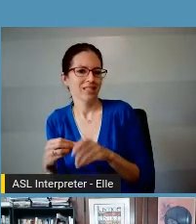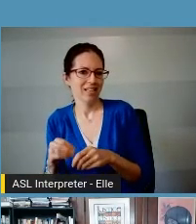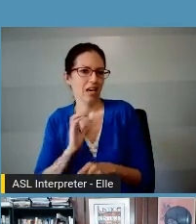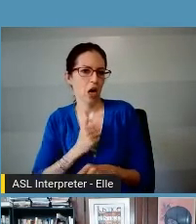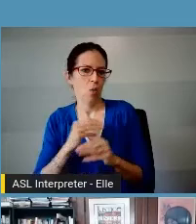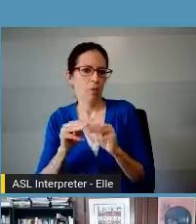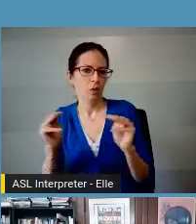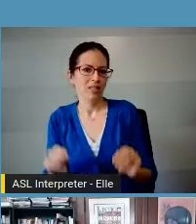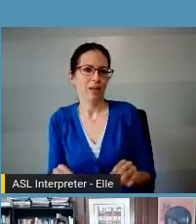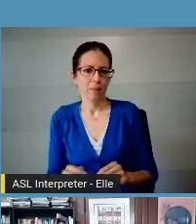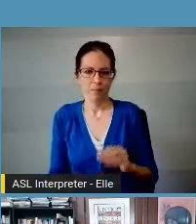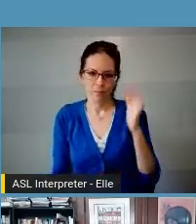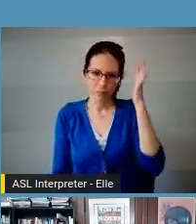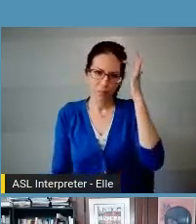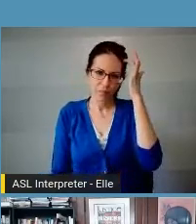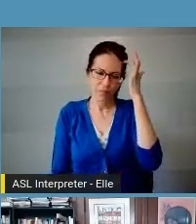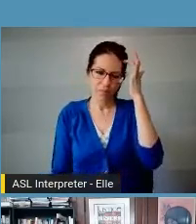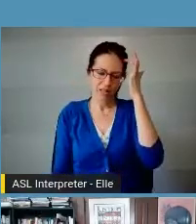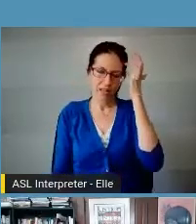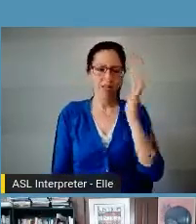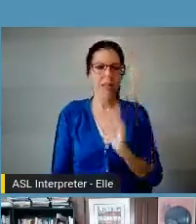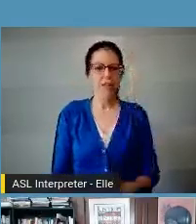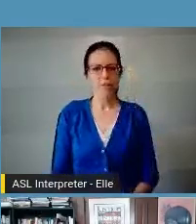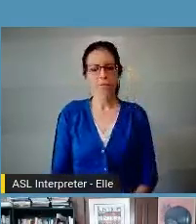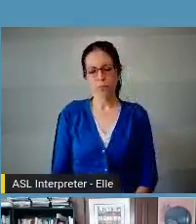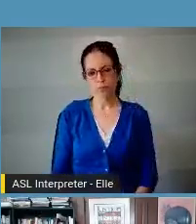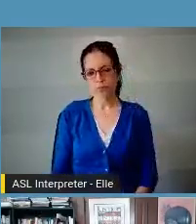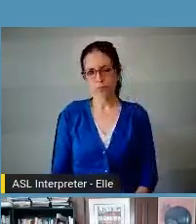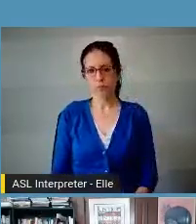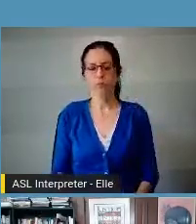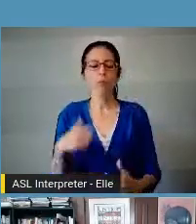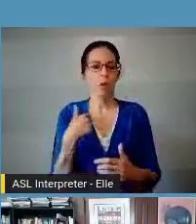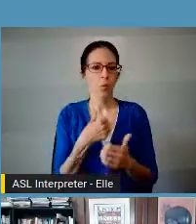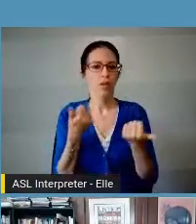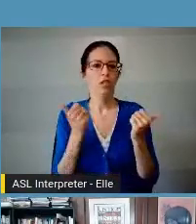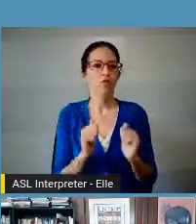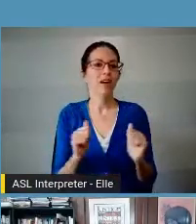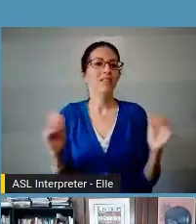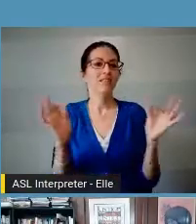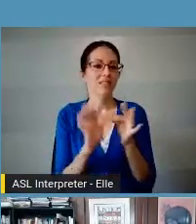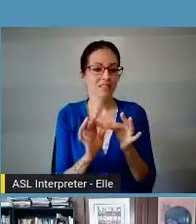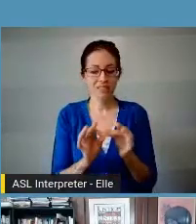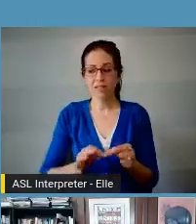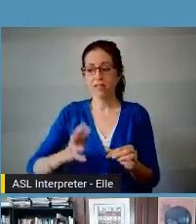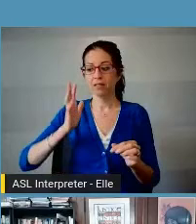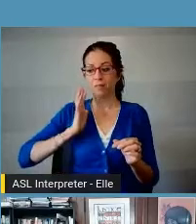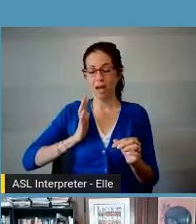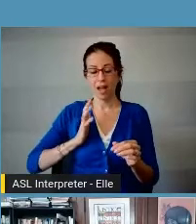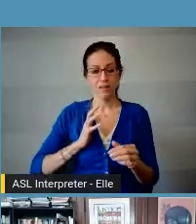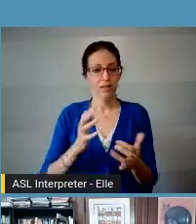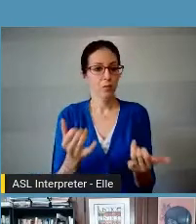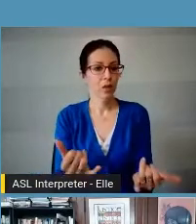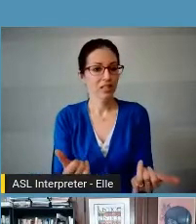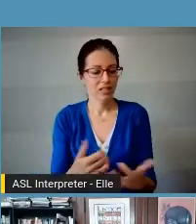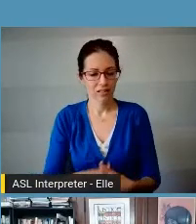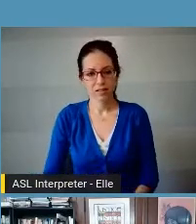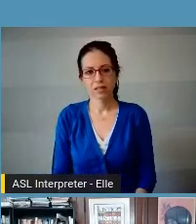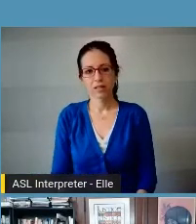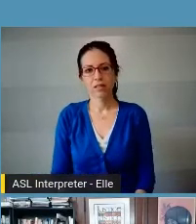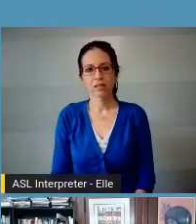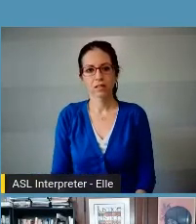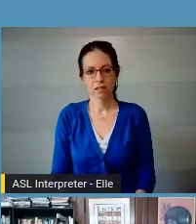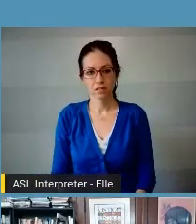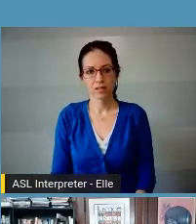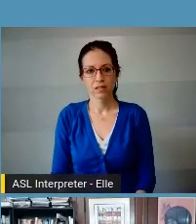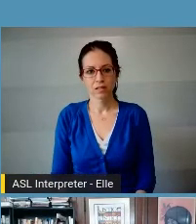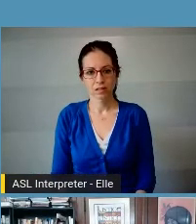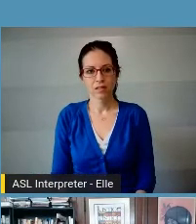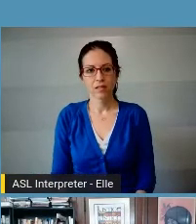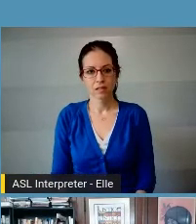So we try to connect the past and present we use video. We use as can see still pictures